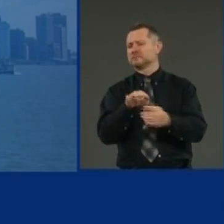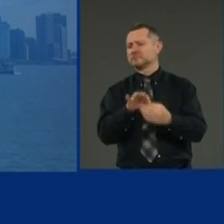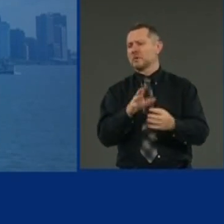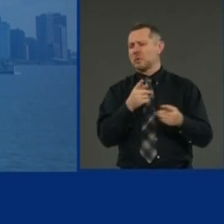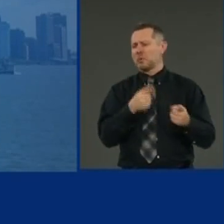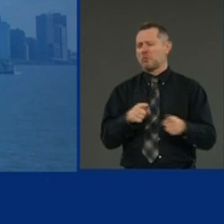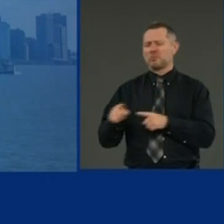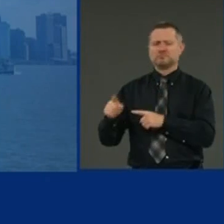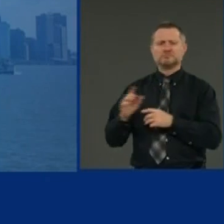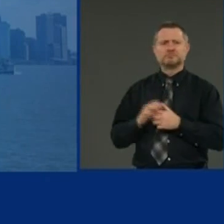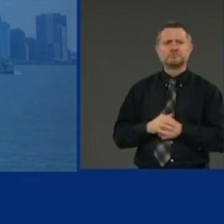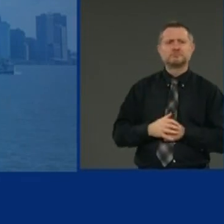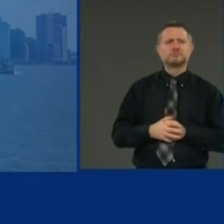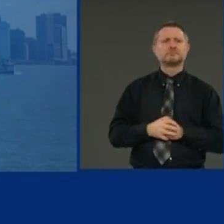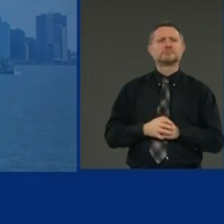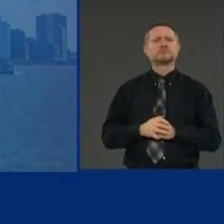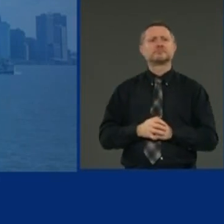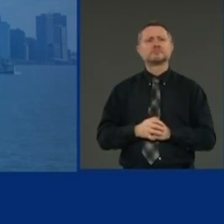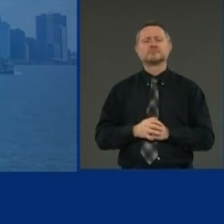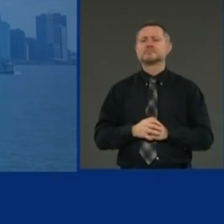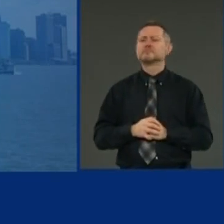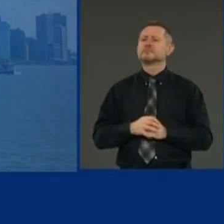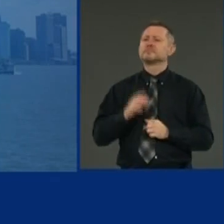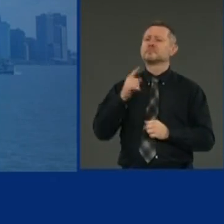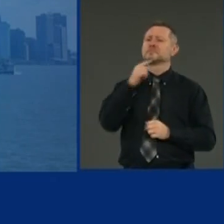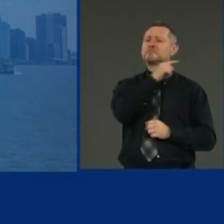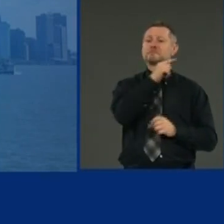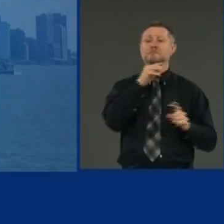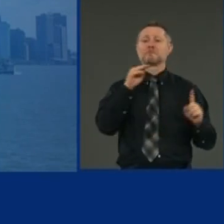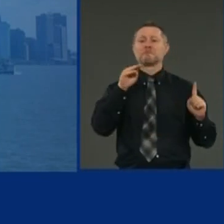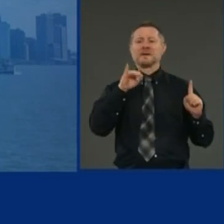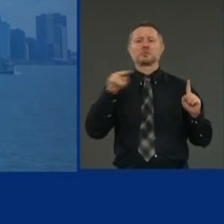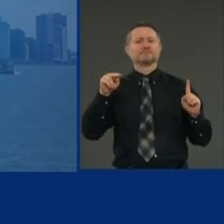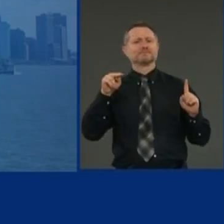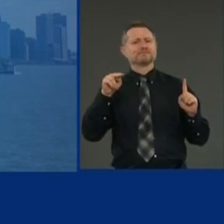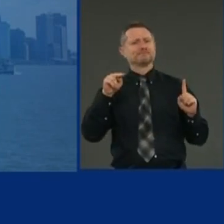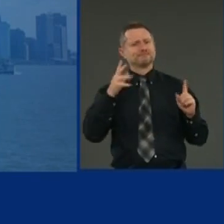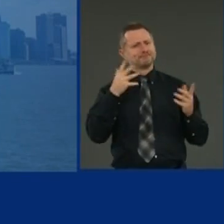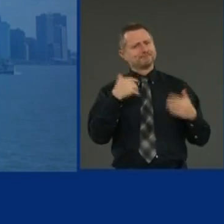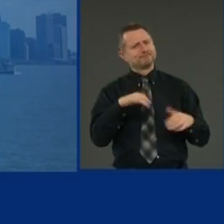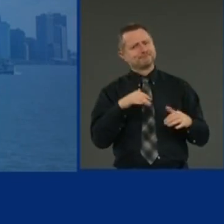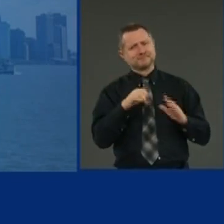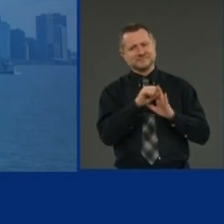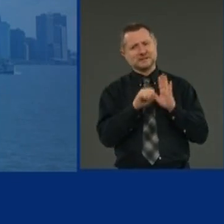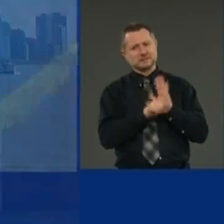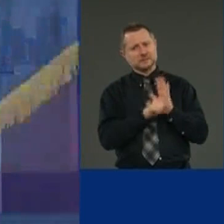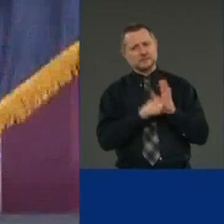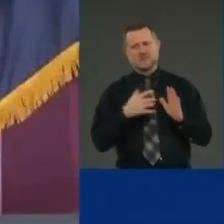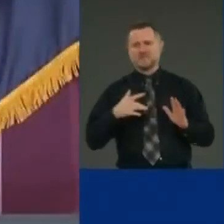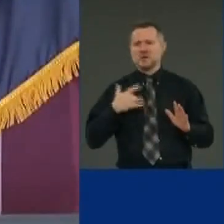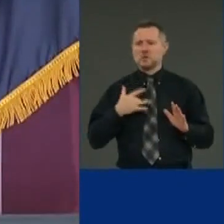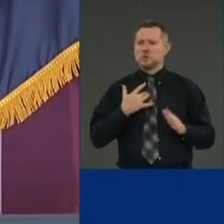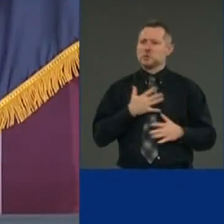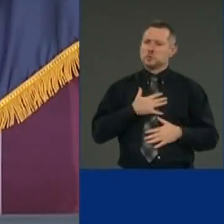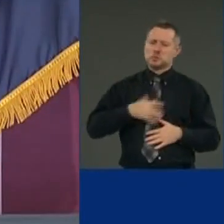I'M GOING TO MAKE UP WITH POINT ABOUT THE LARGER CONTEXT OF WHAT